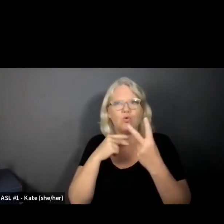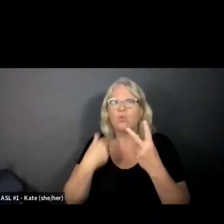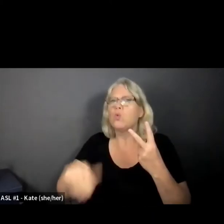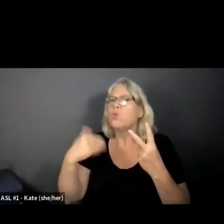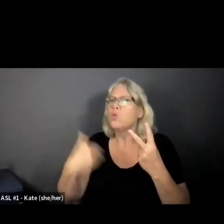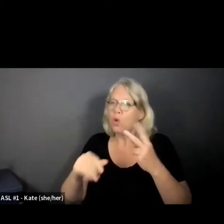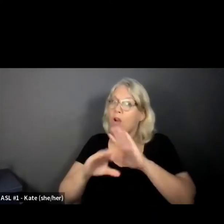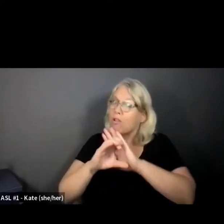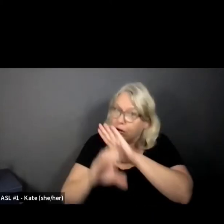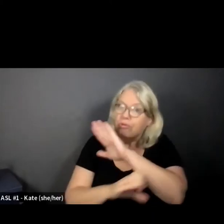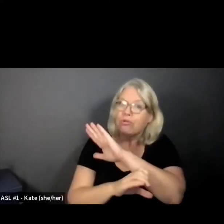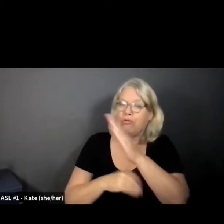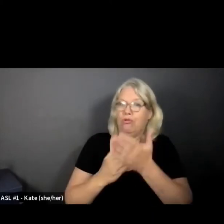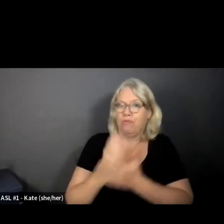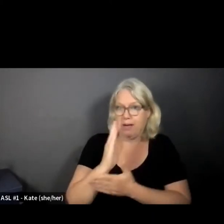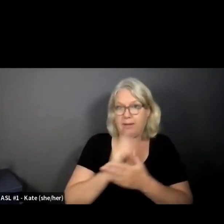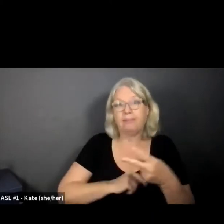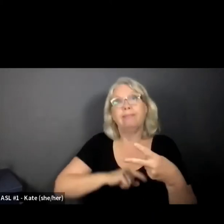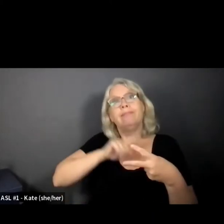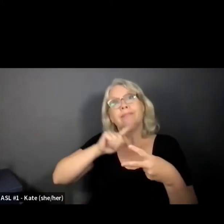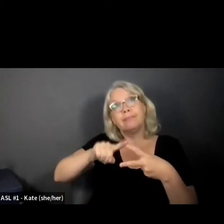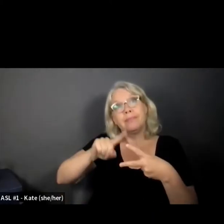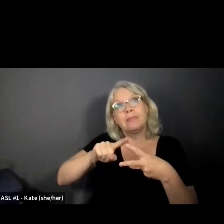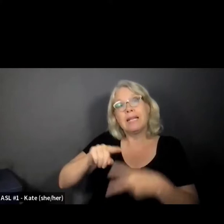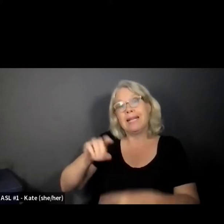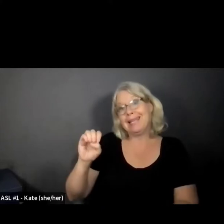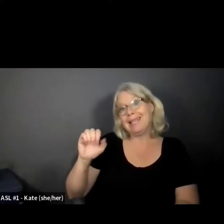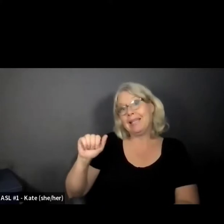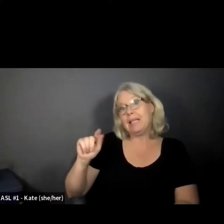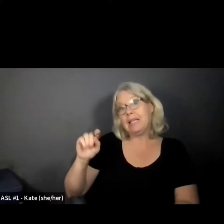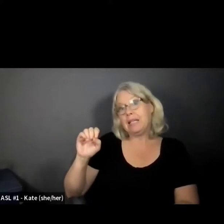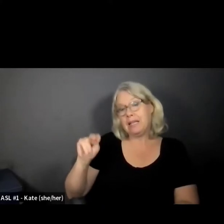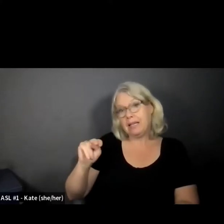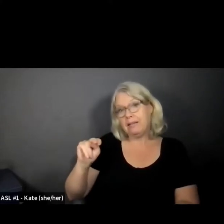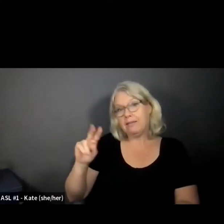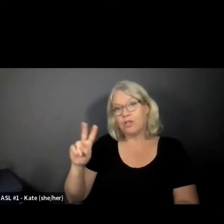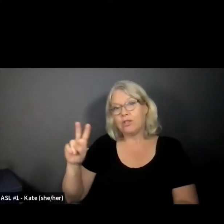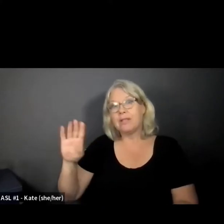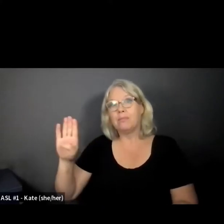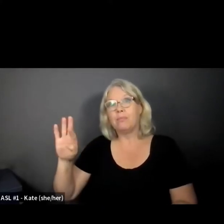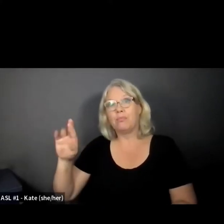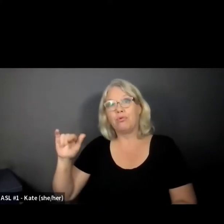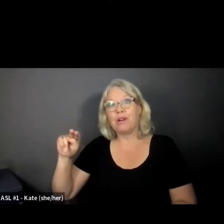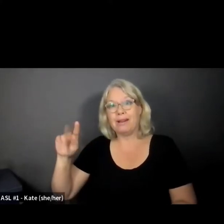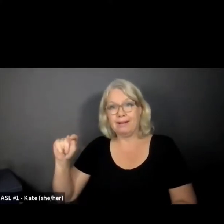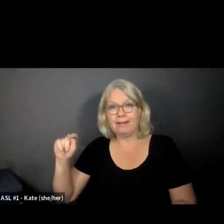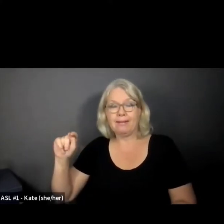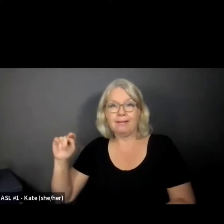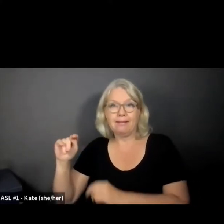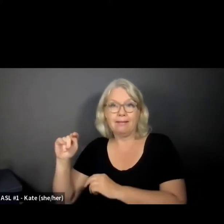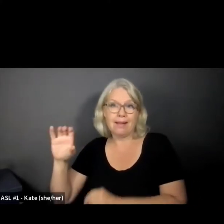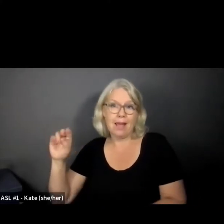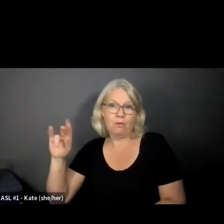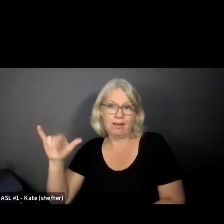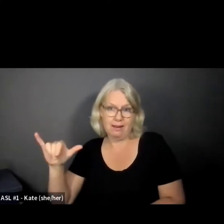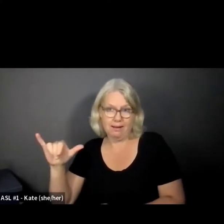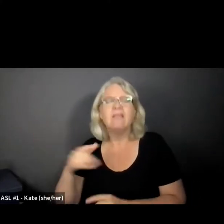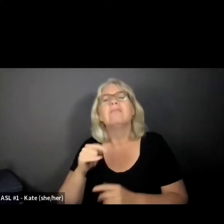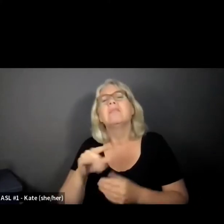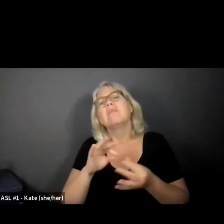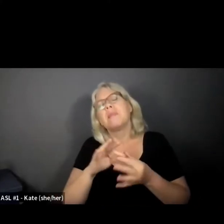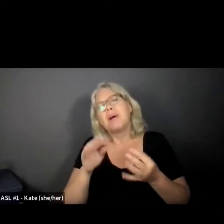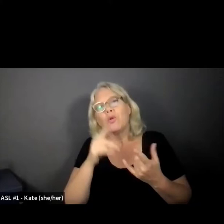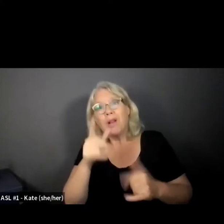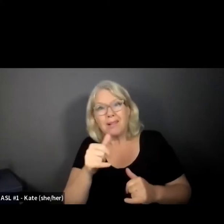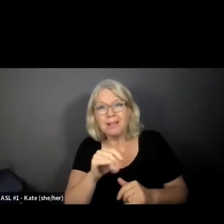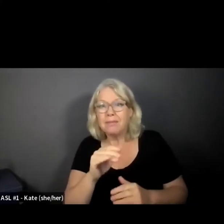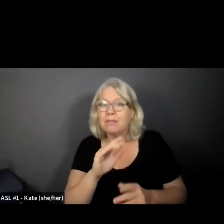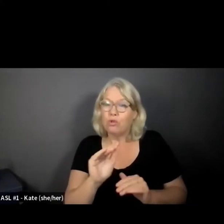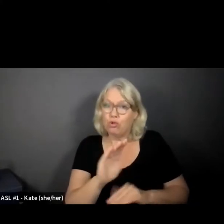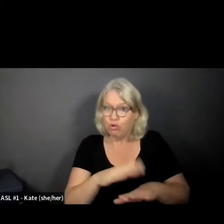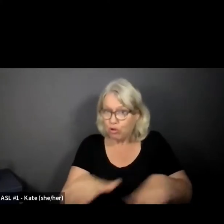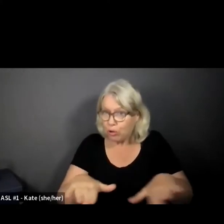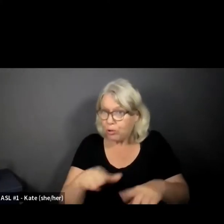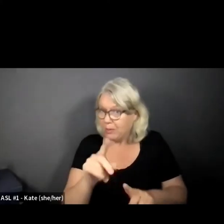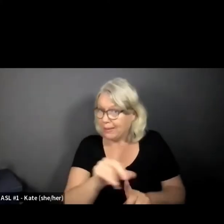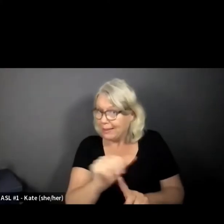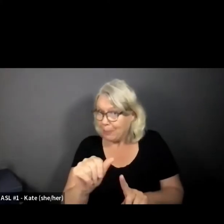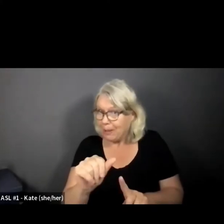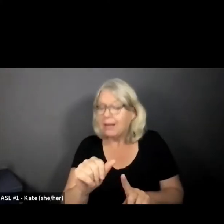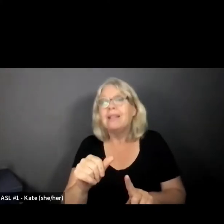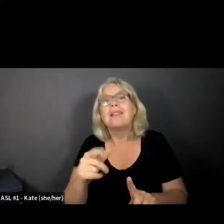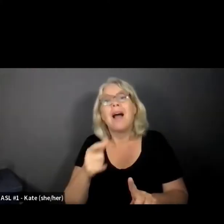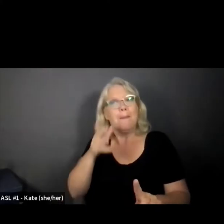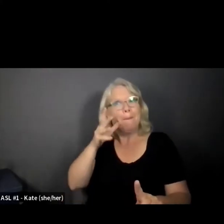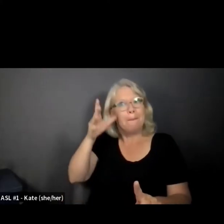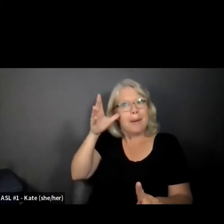FIRST EATON VERSUS BRANT COUNTY BOARD OF EDUCATION.